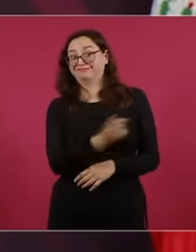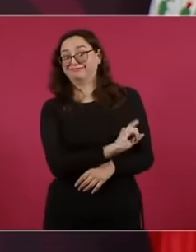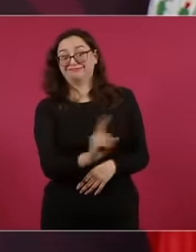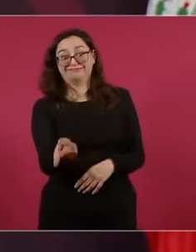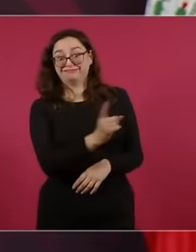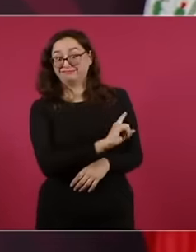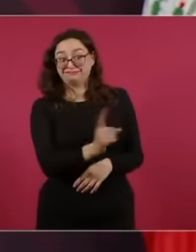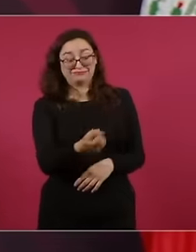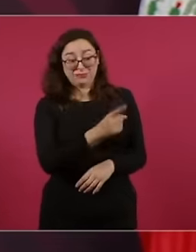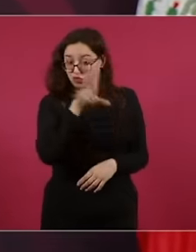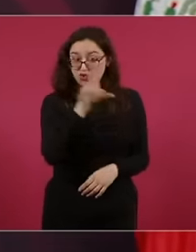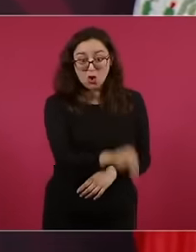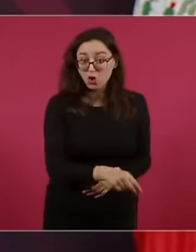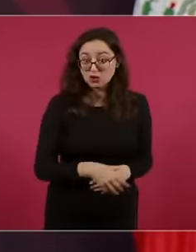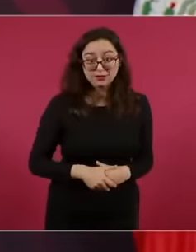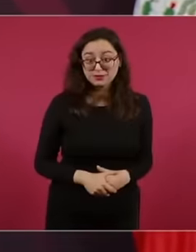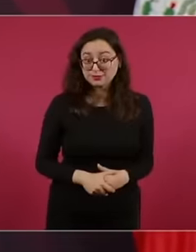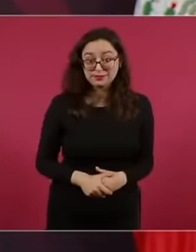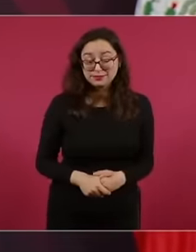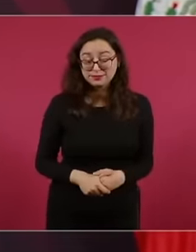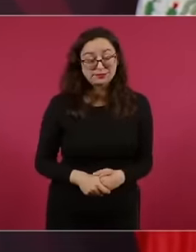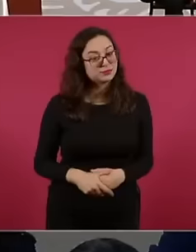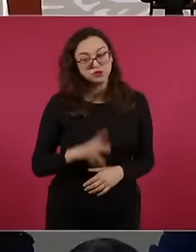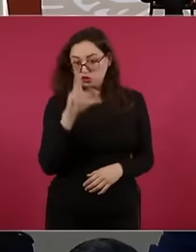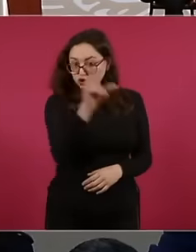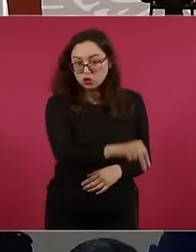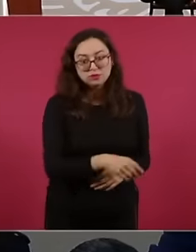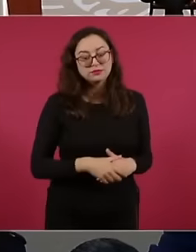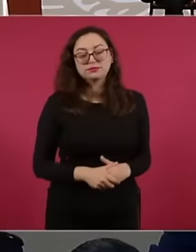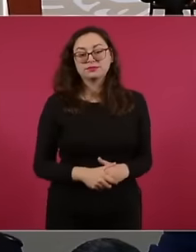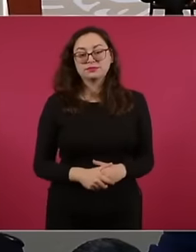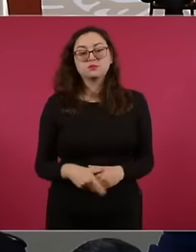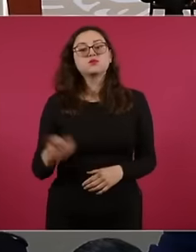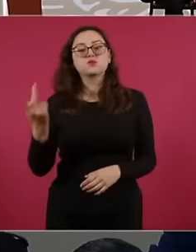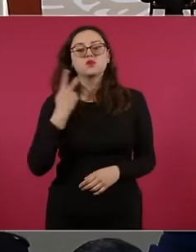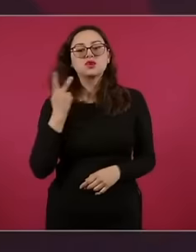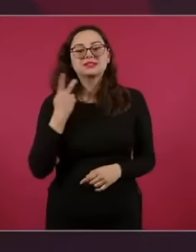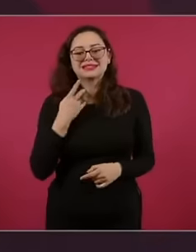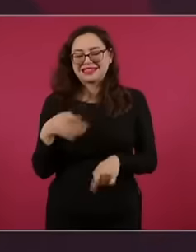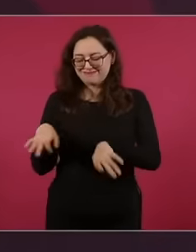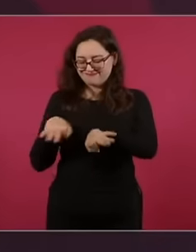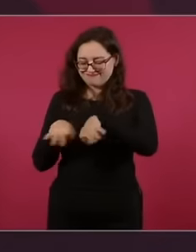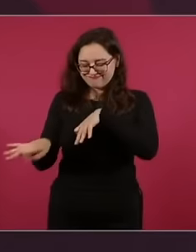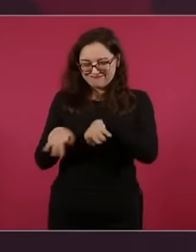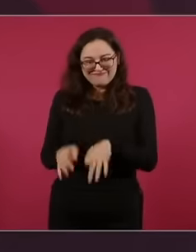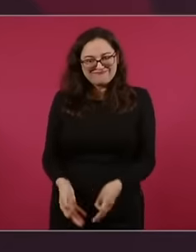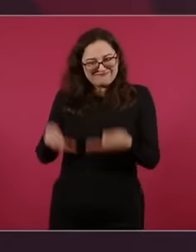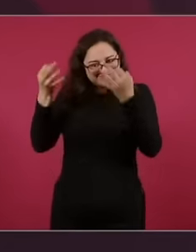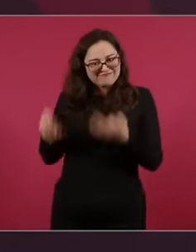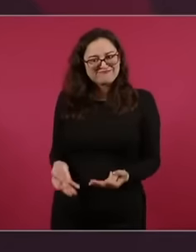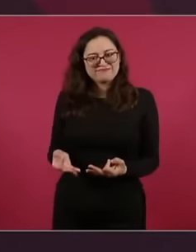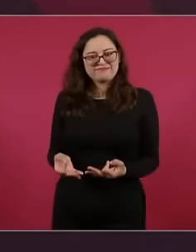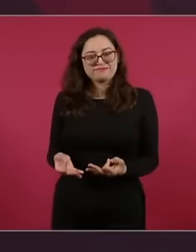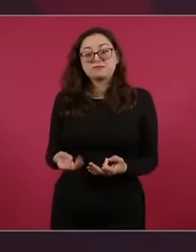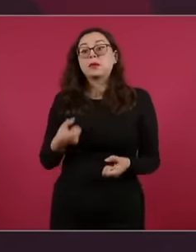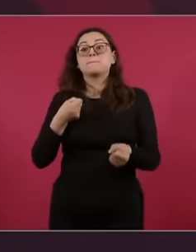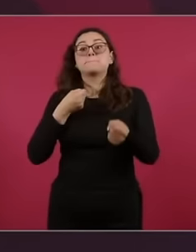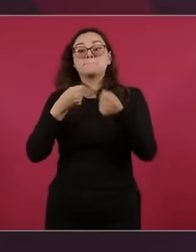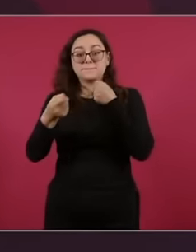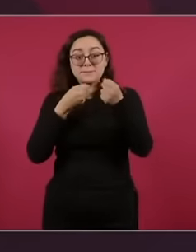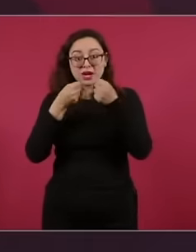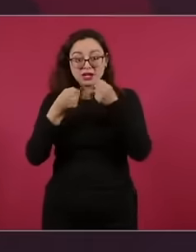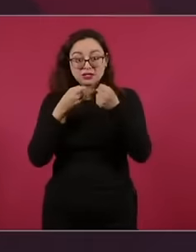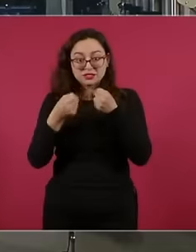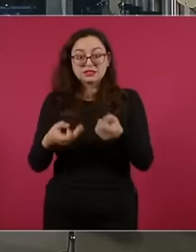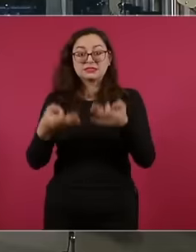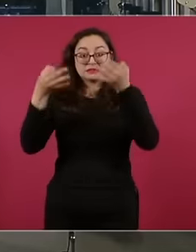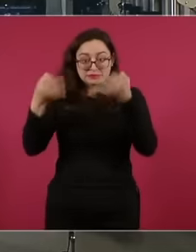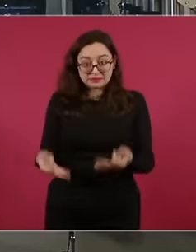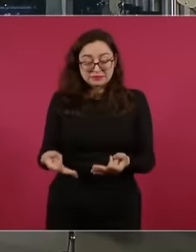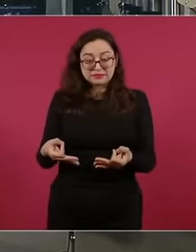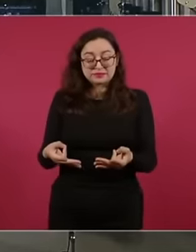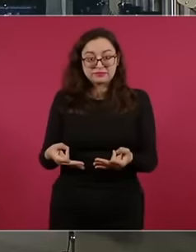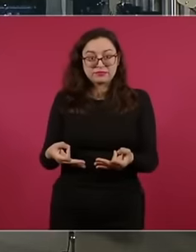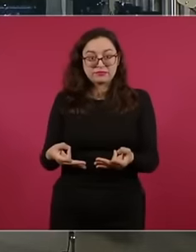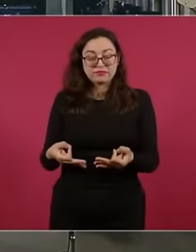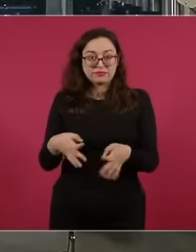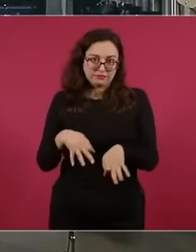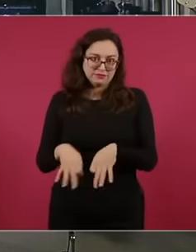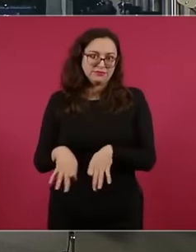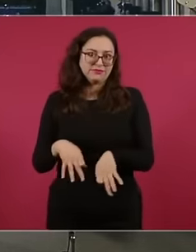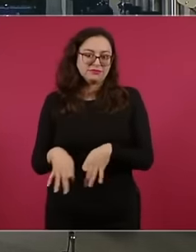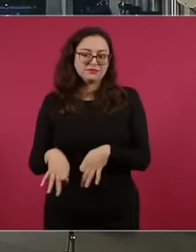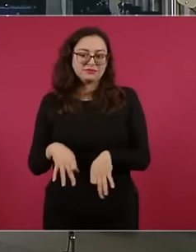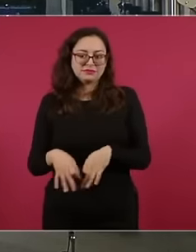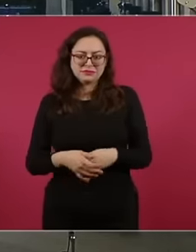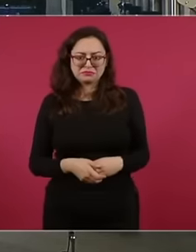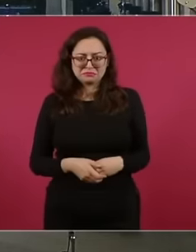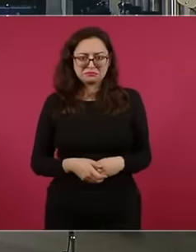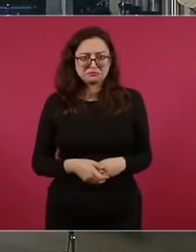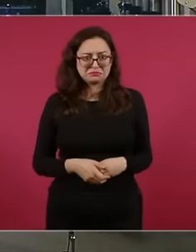it's not like that it's not like that it's a job just like that of journalism let's see anyone To